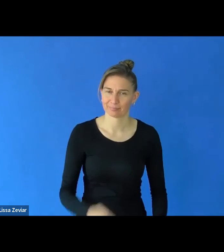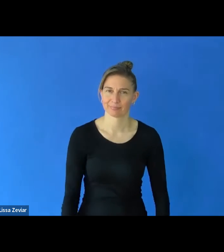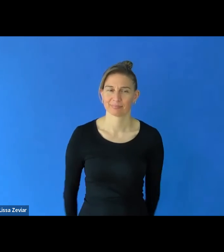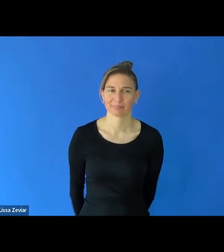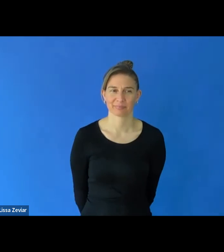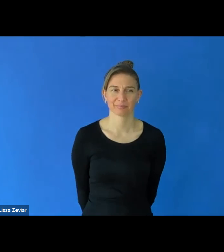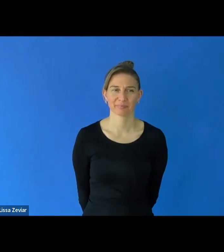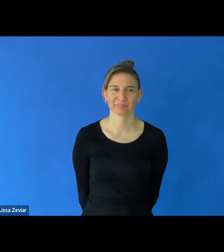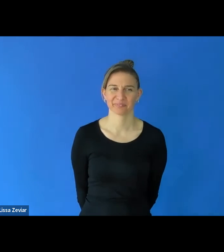Take your favourite.